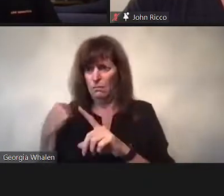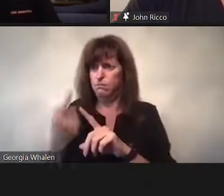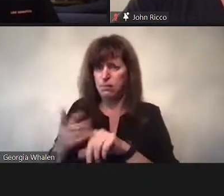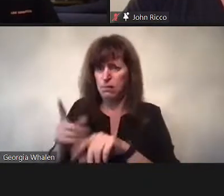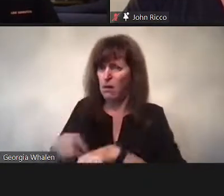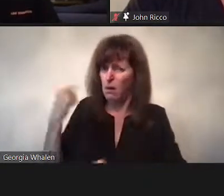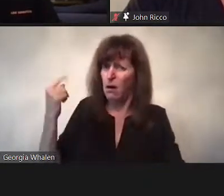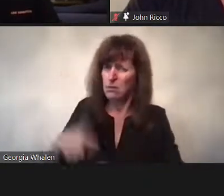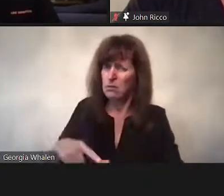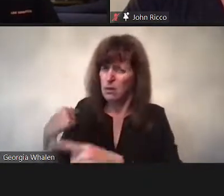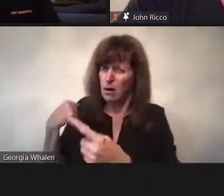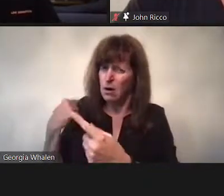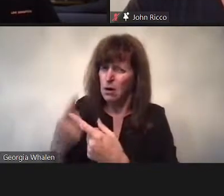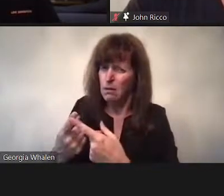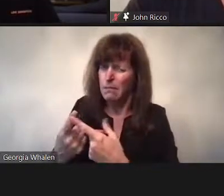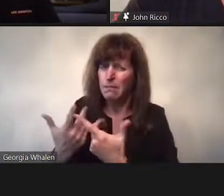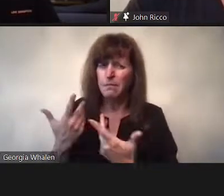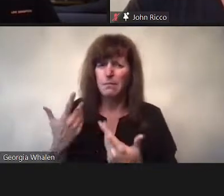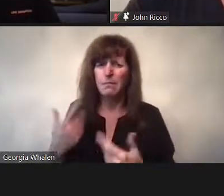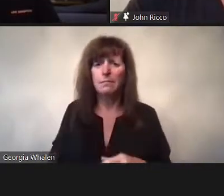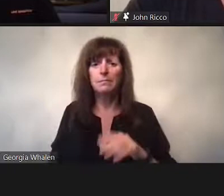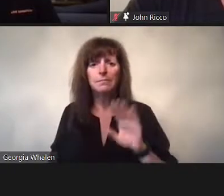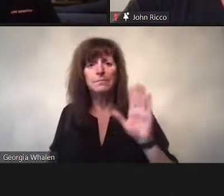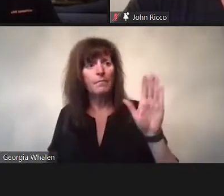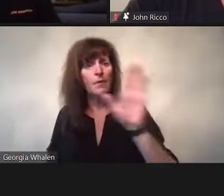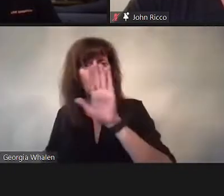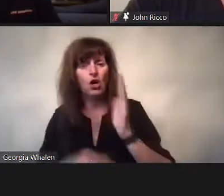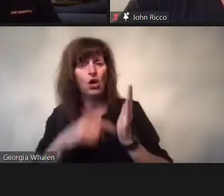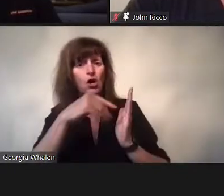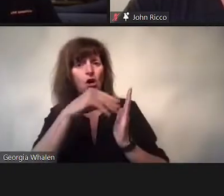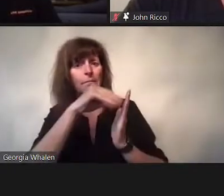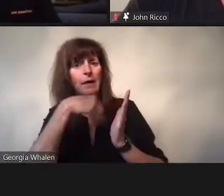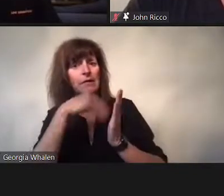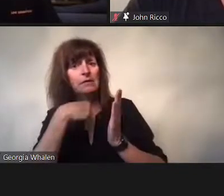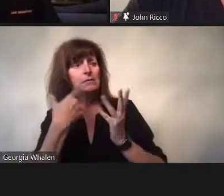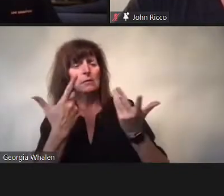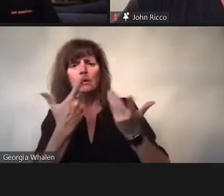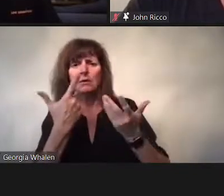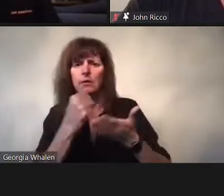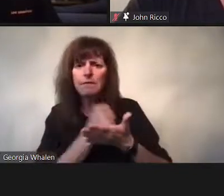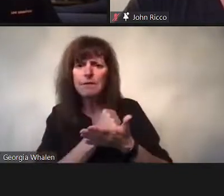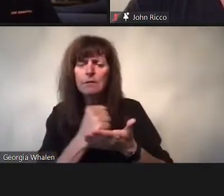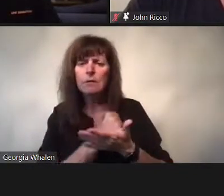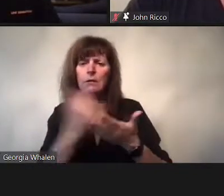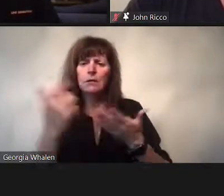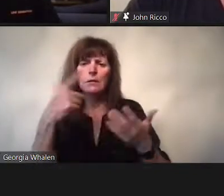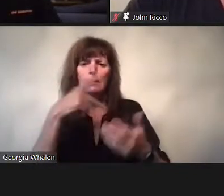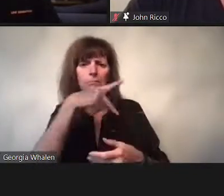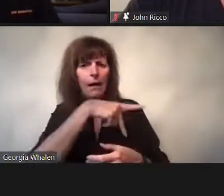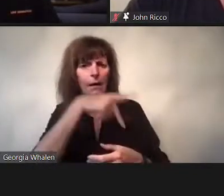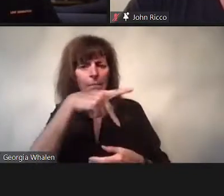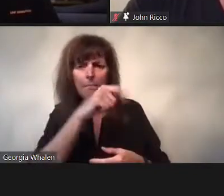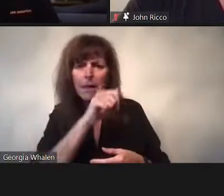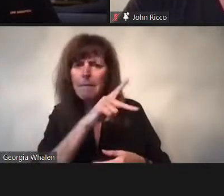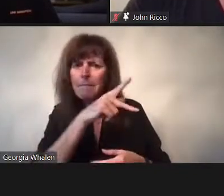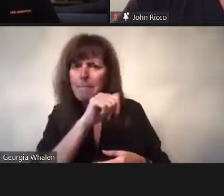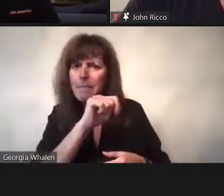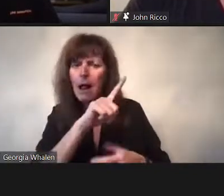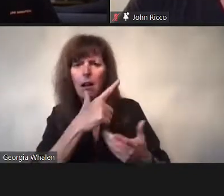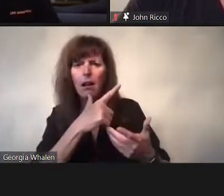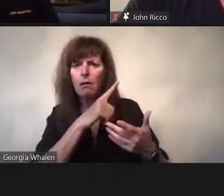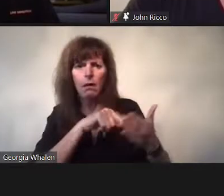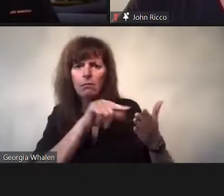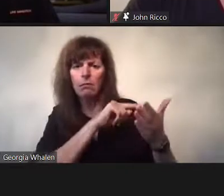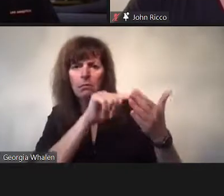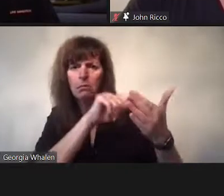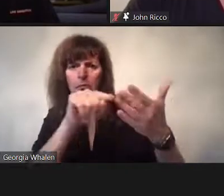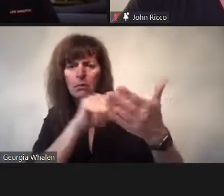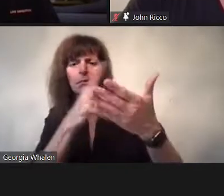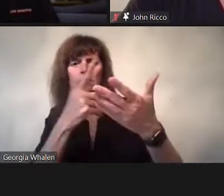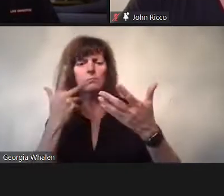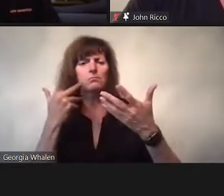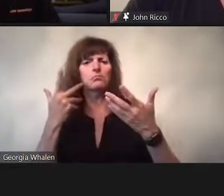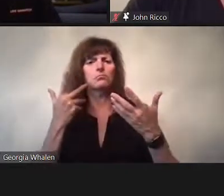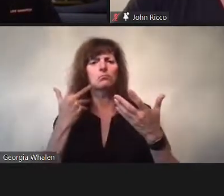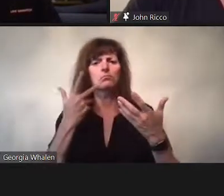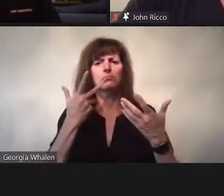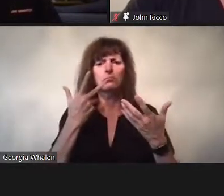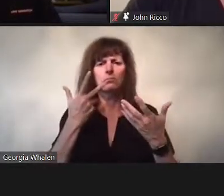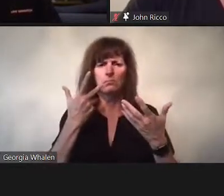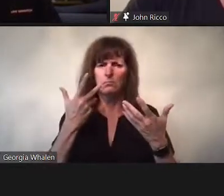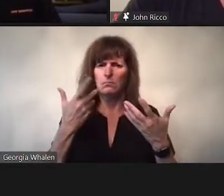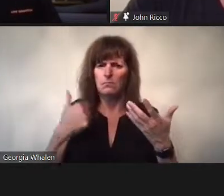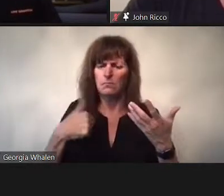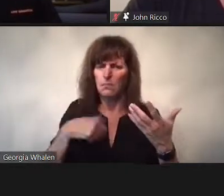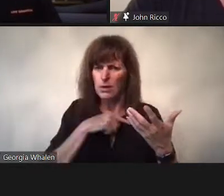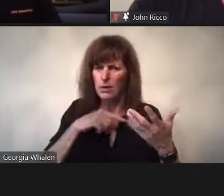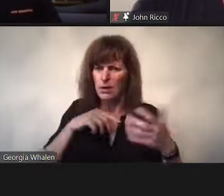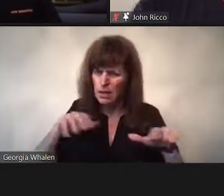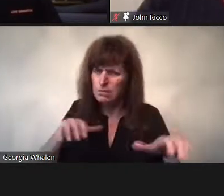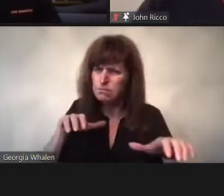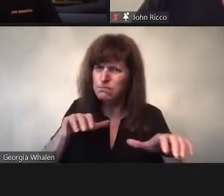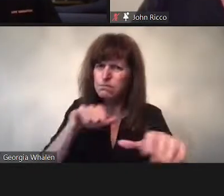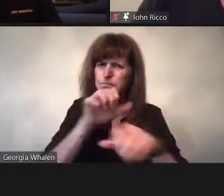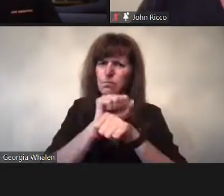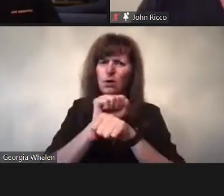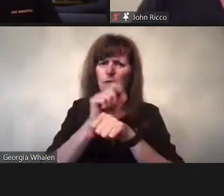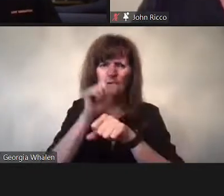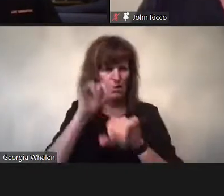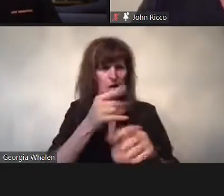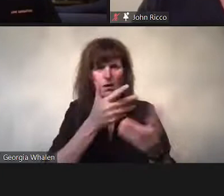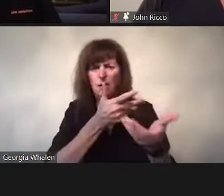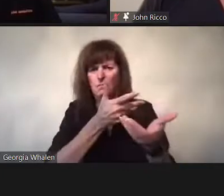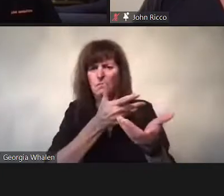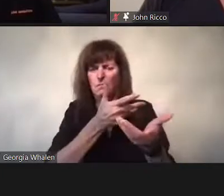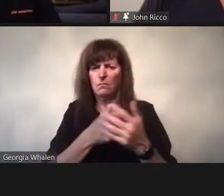This cross presence can be damaging.